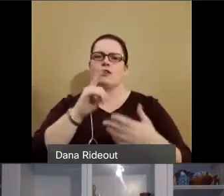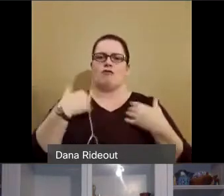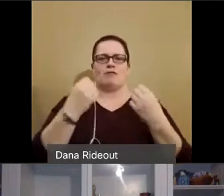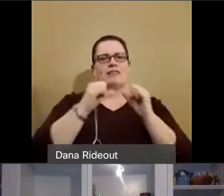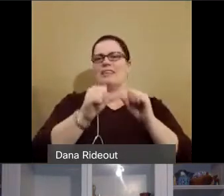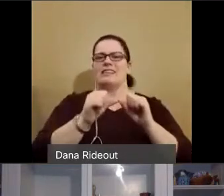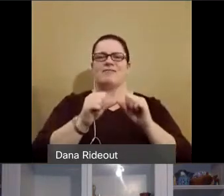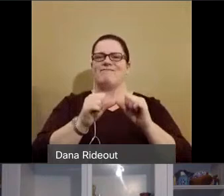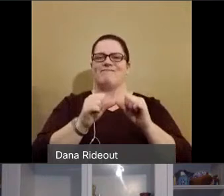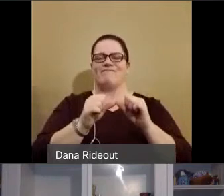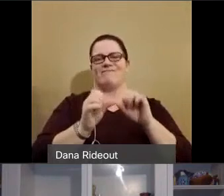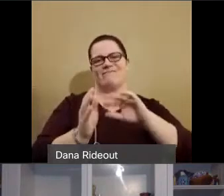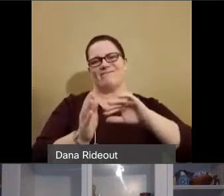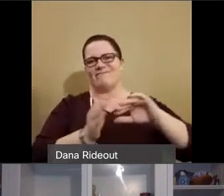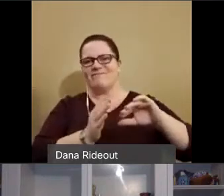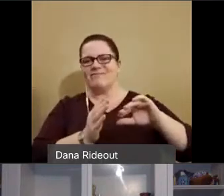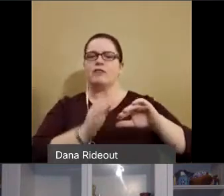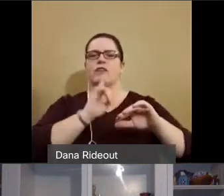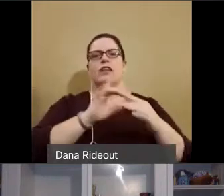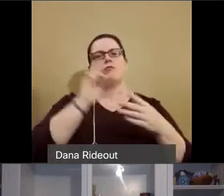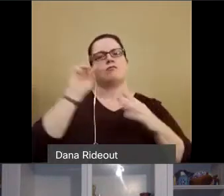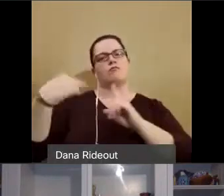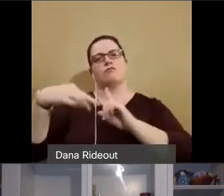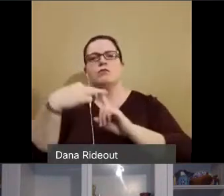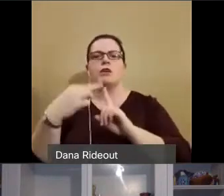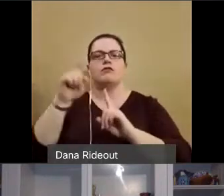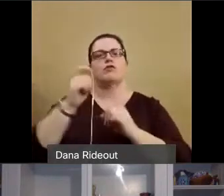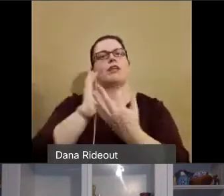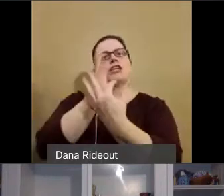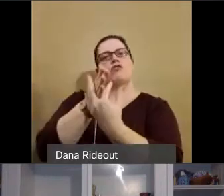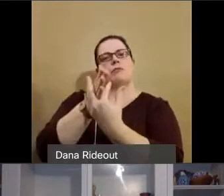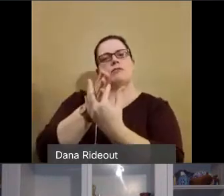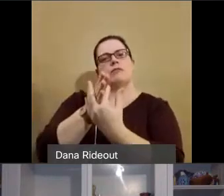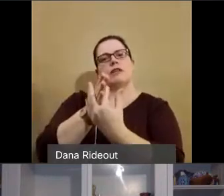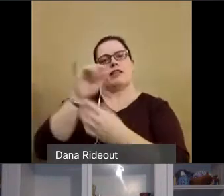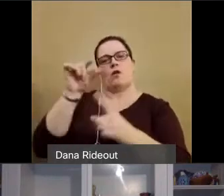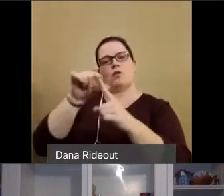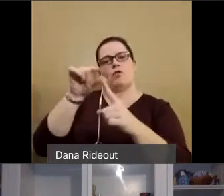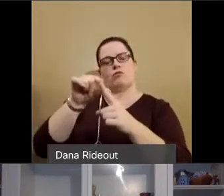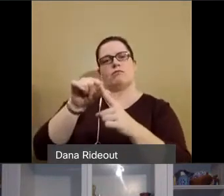Kind of disrupting how we think about a term and that, for me is is really helpful and generative.